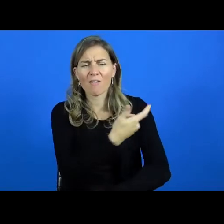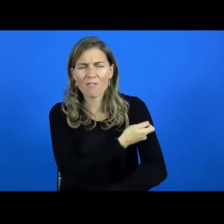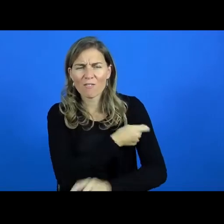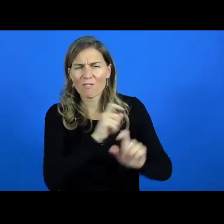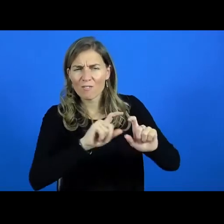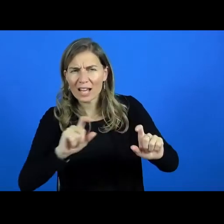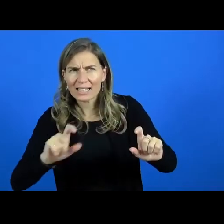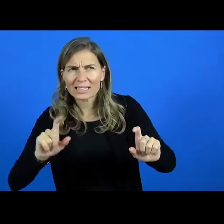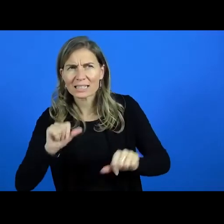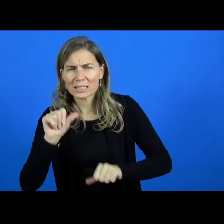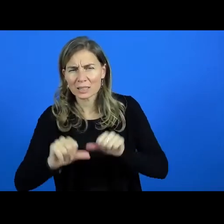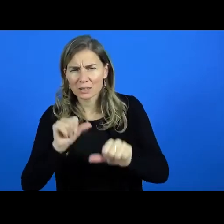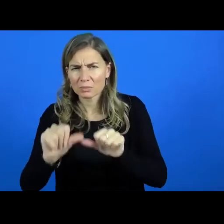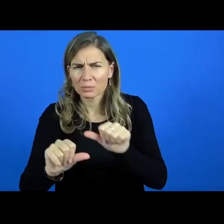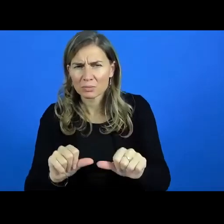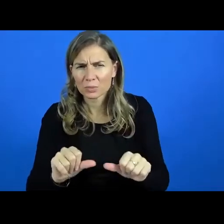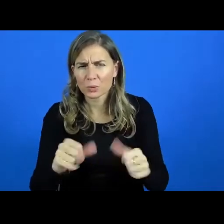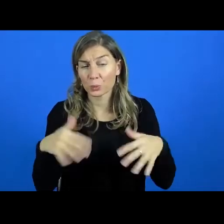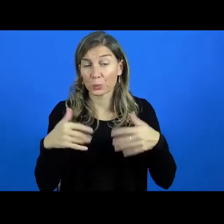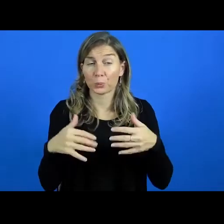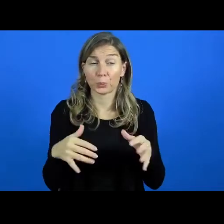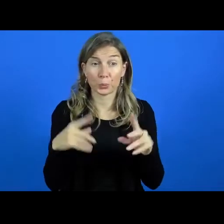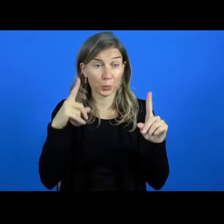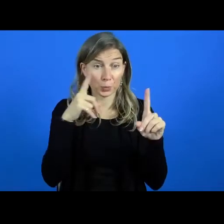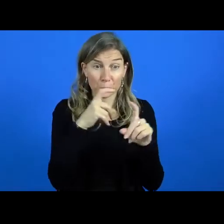A very difficult time and we'll never forget this experience